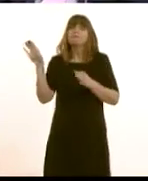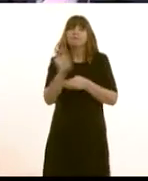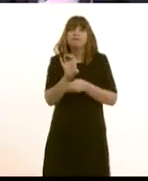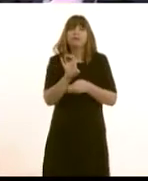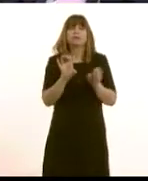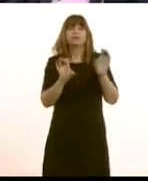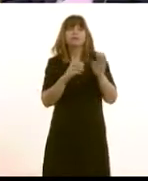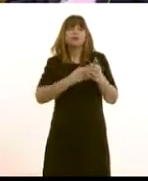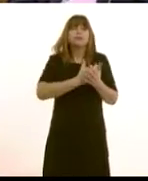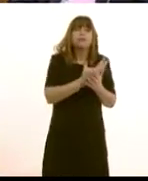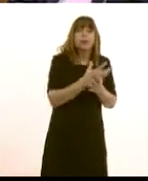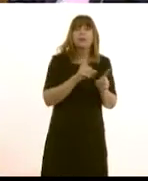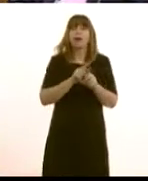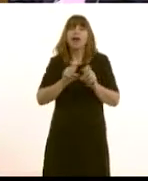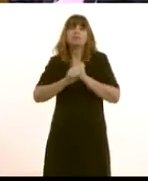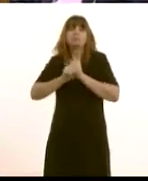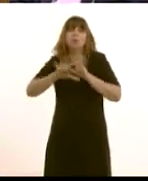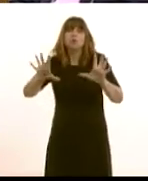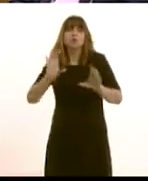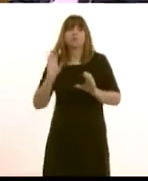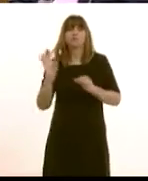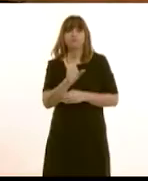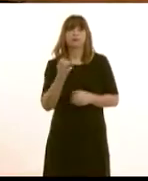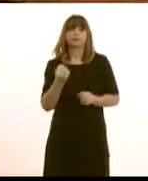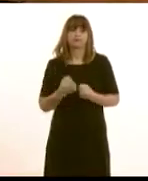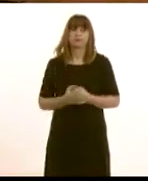along with marketing and promotional opportunities. Darren Millar: First Minister, do you agree